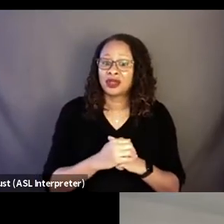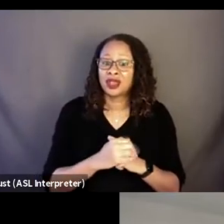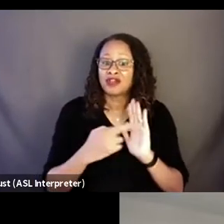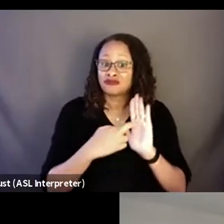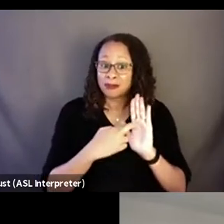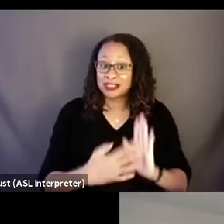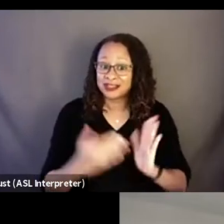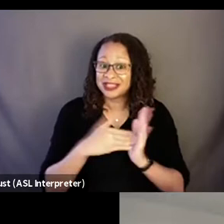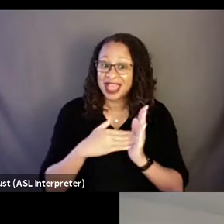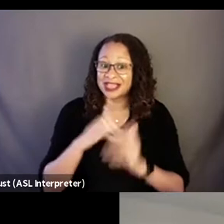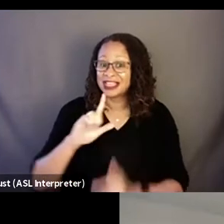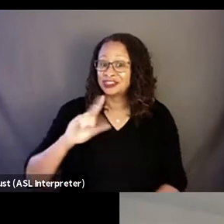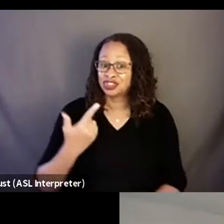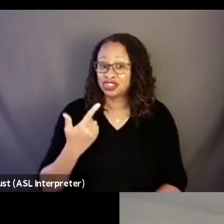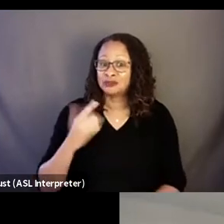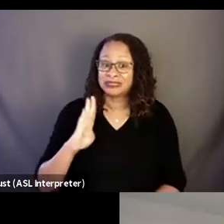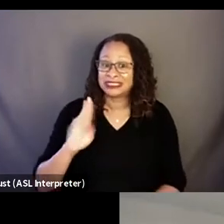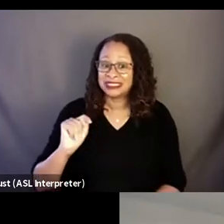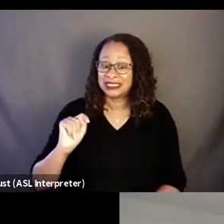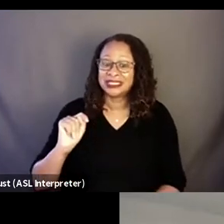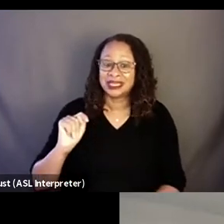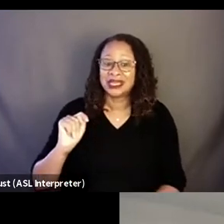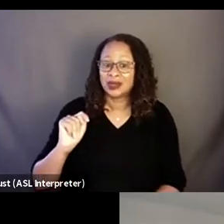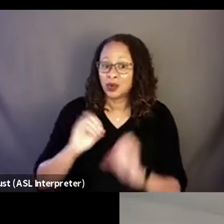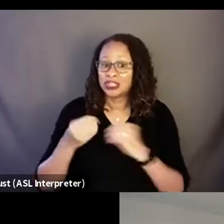at the LGBT organizations to do those security reviews.